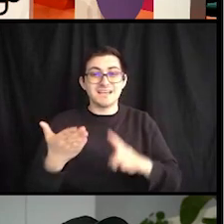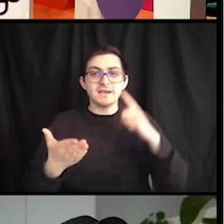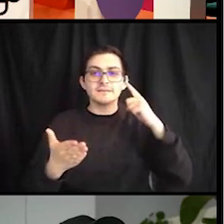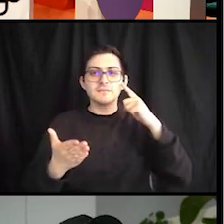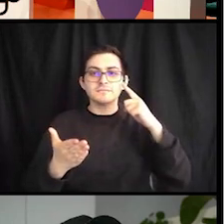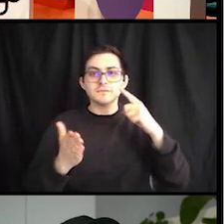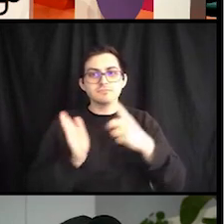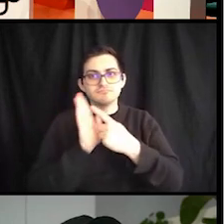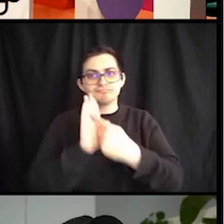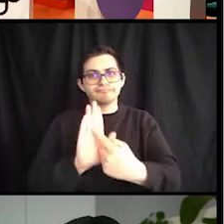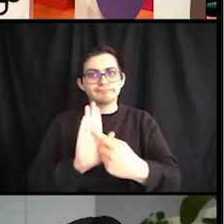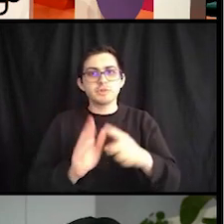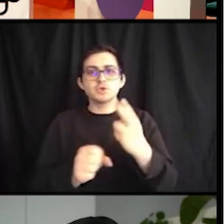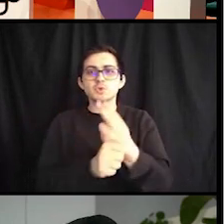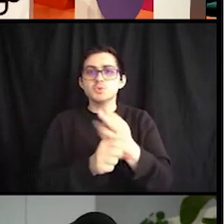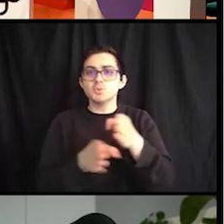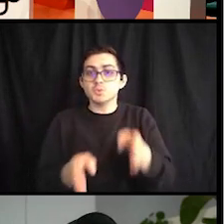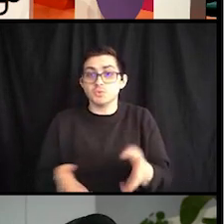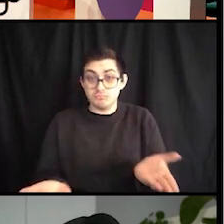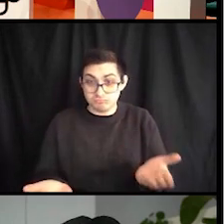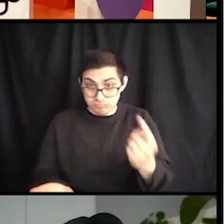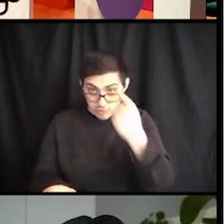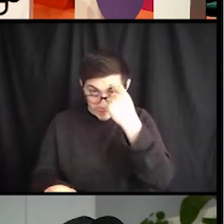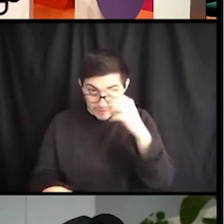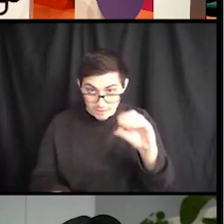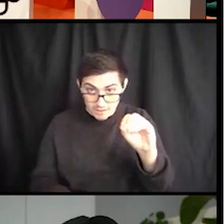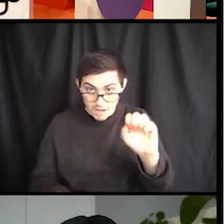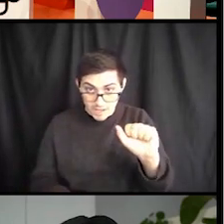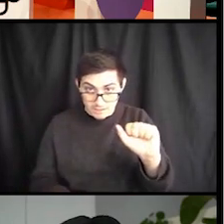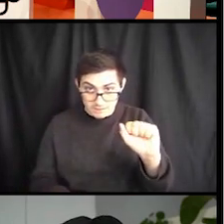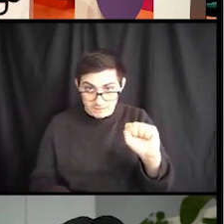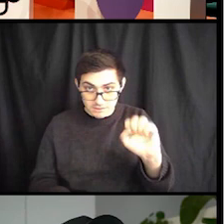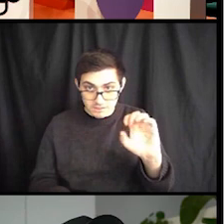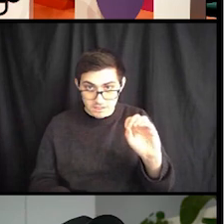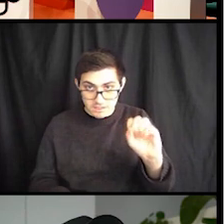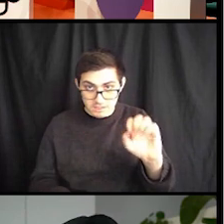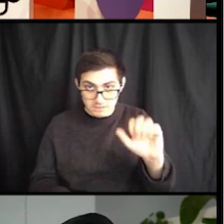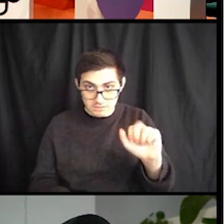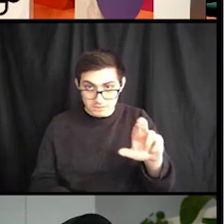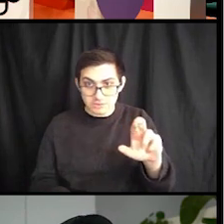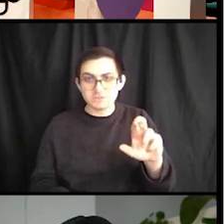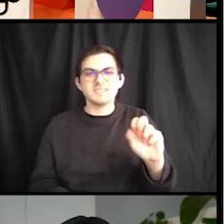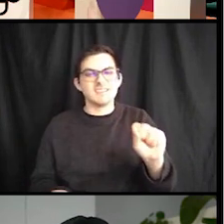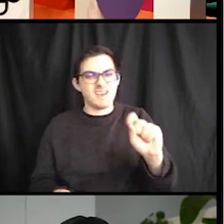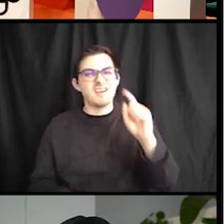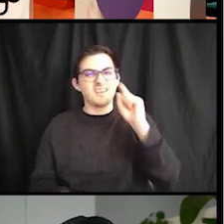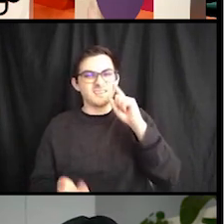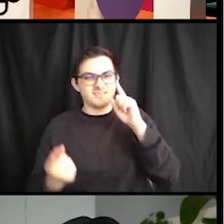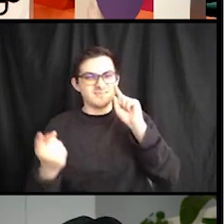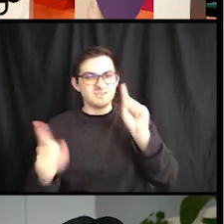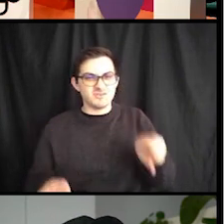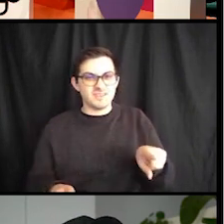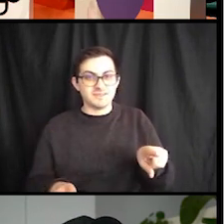So if we jump back into Figma, like fast forward a little bit on this project. Here we built out a prototype for this.